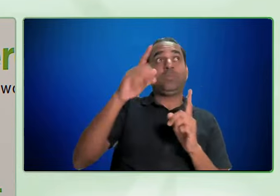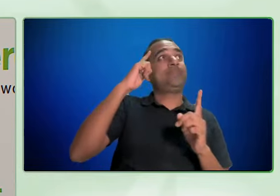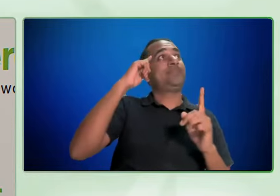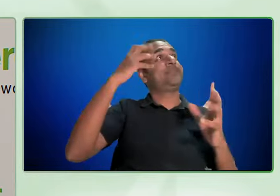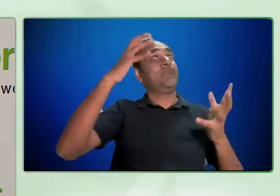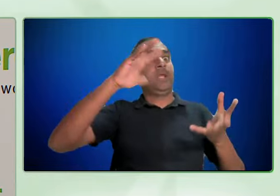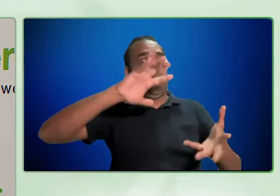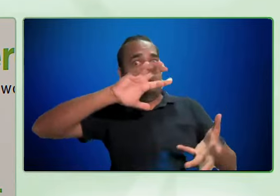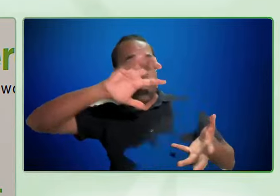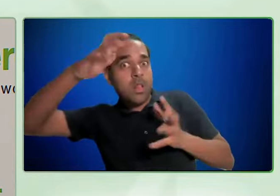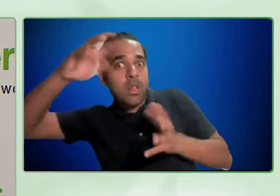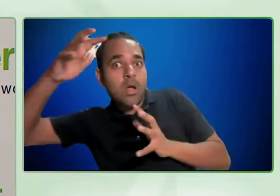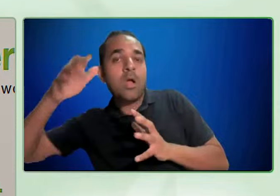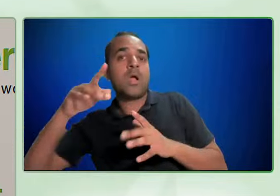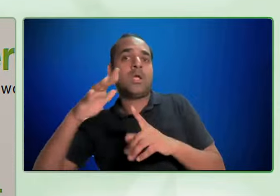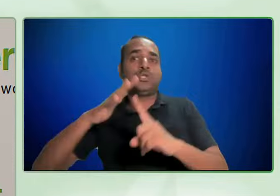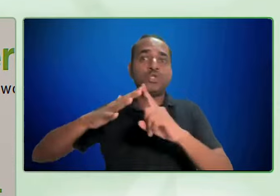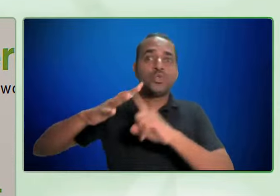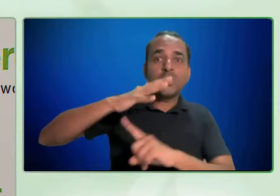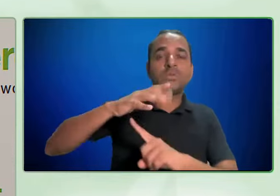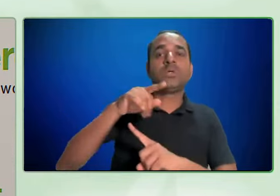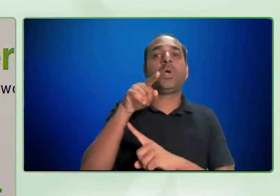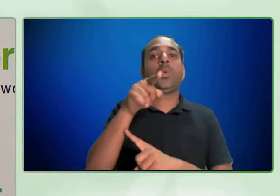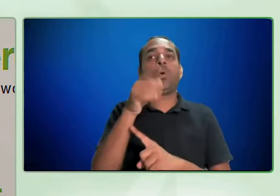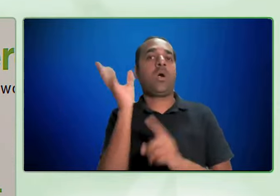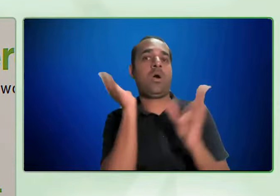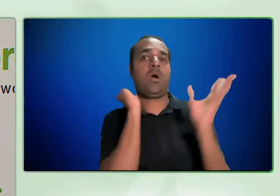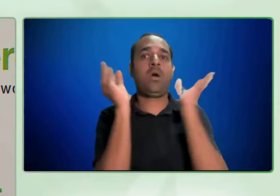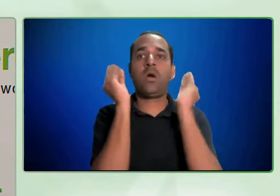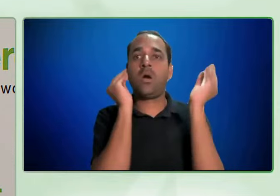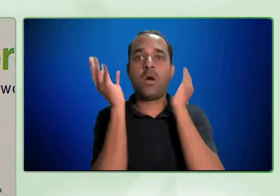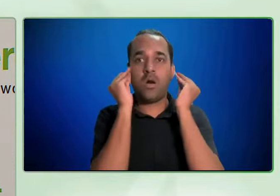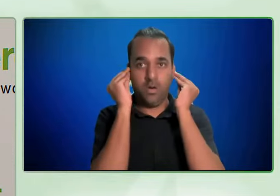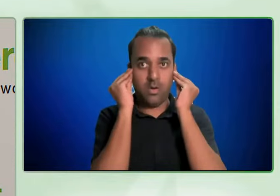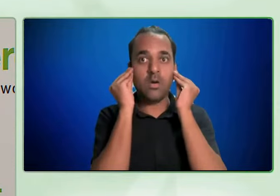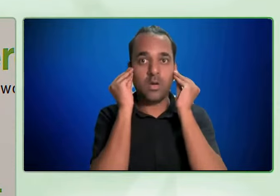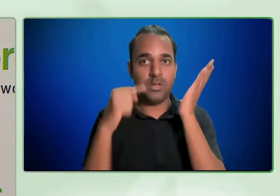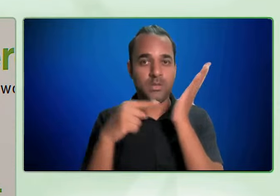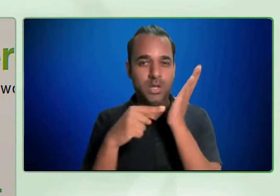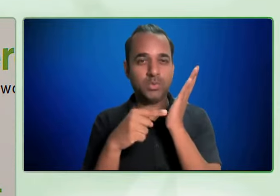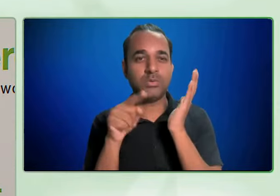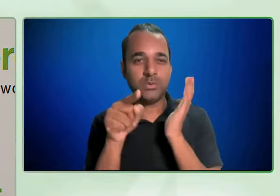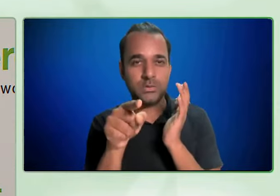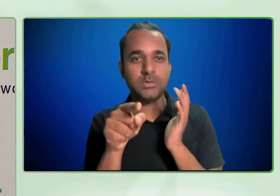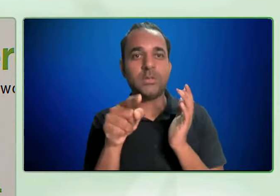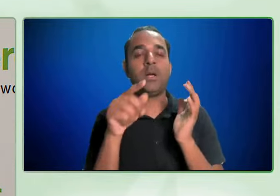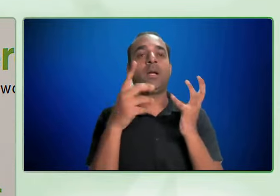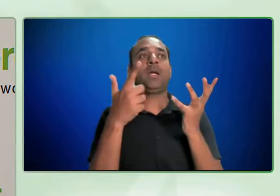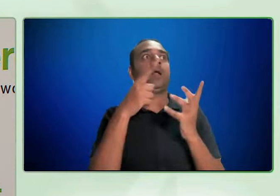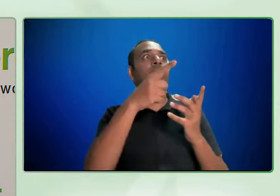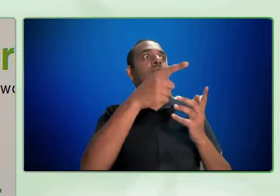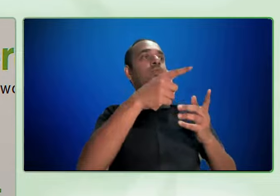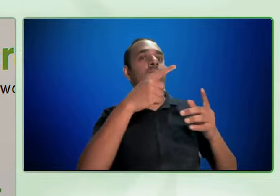And in the end this is accessibility which we are already doing, research which we can contribute towards that.